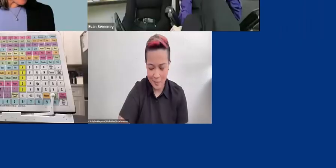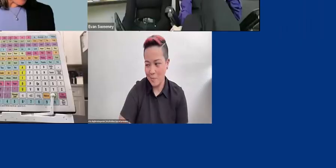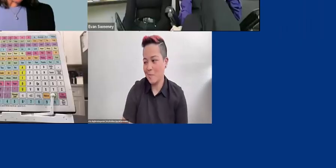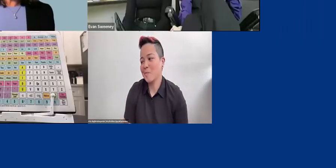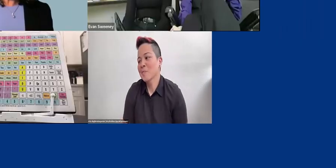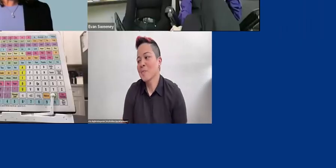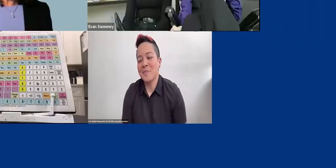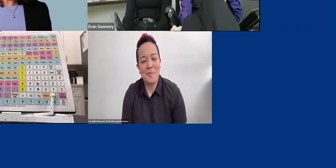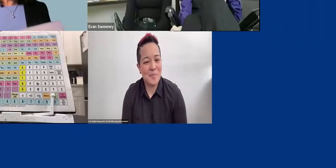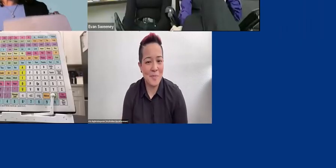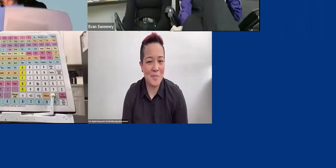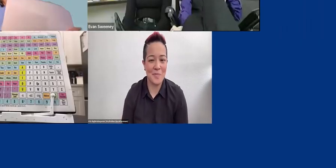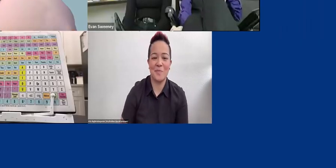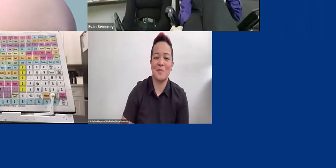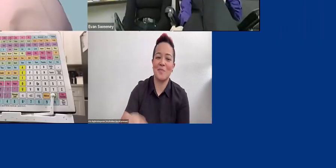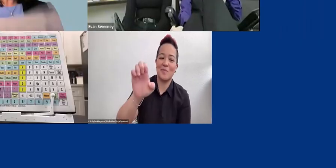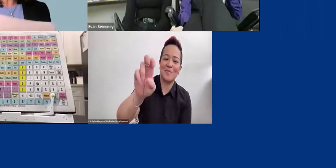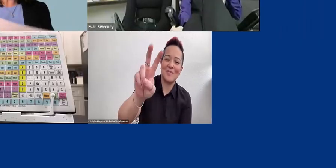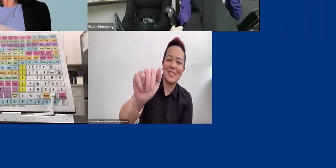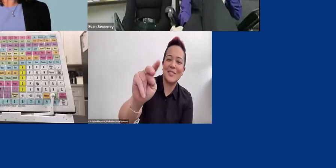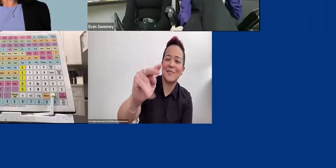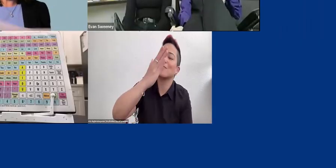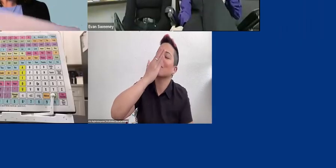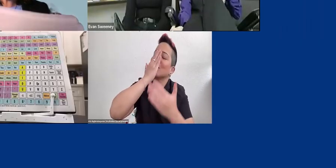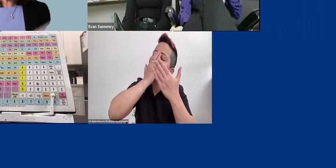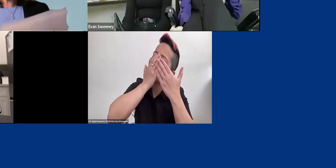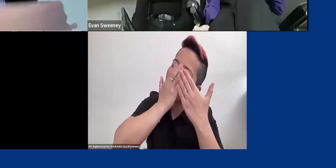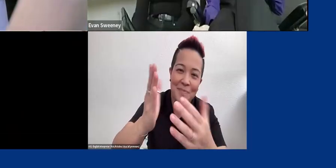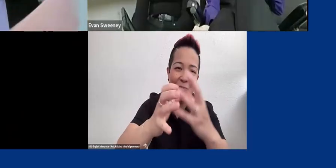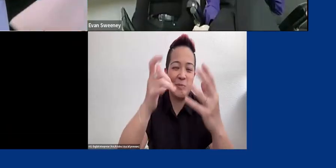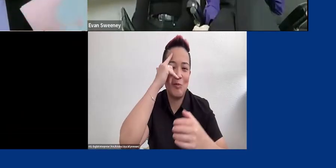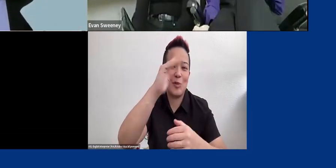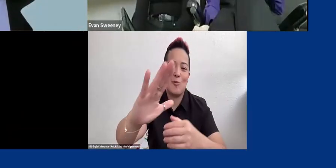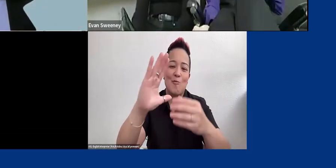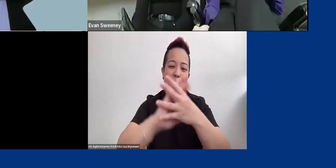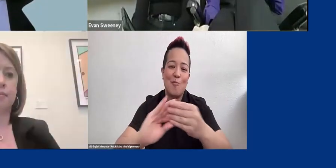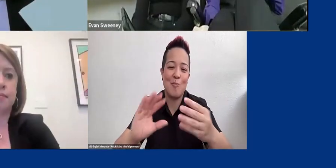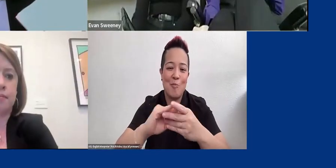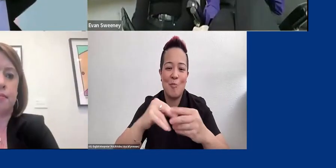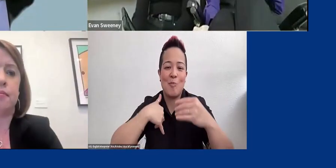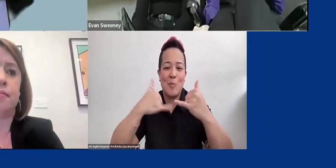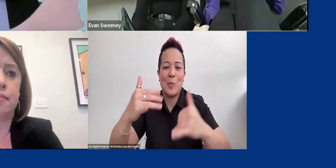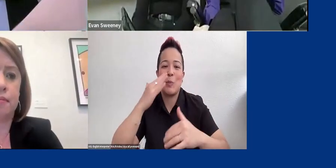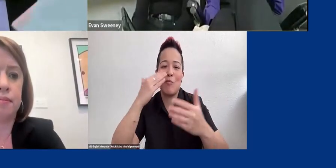Evan, thank you so much for your remarks. I'm now going to invite Rebecca